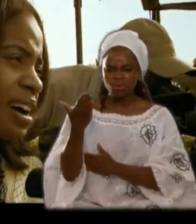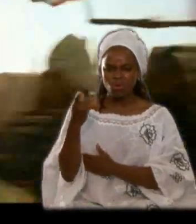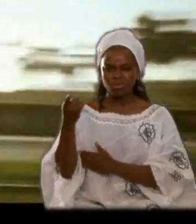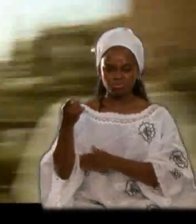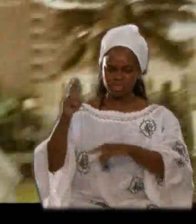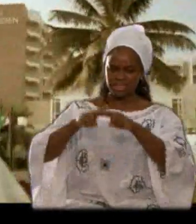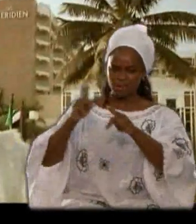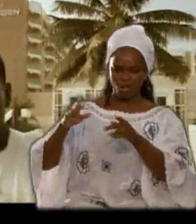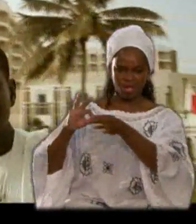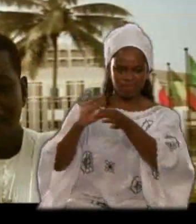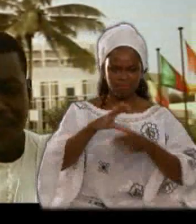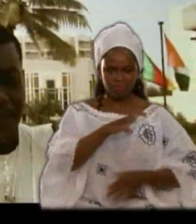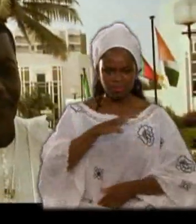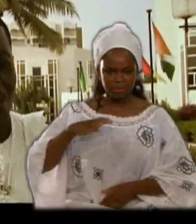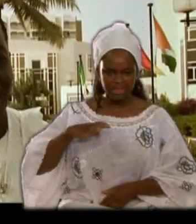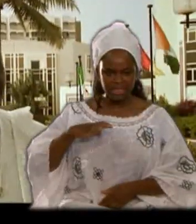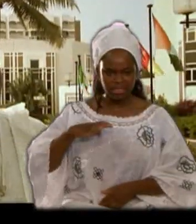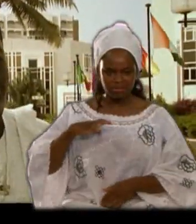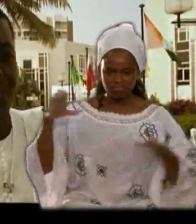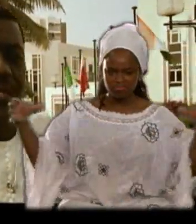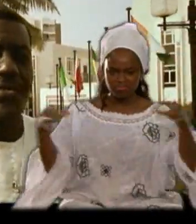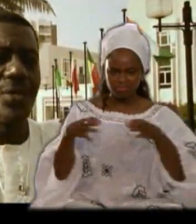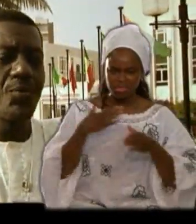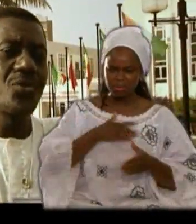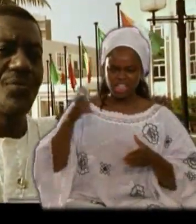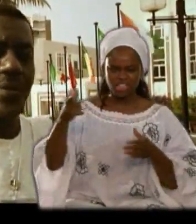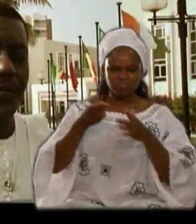Thank you very much. Our debates will focus on the following topics: